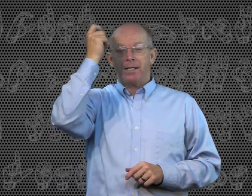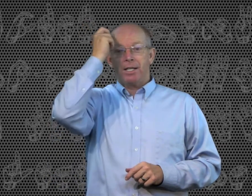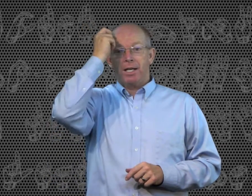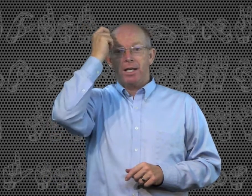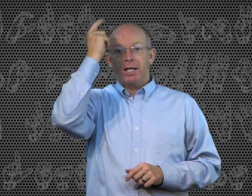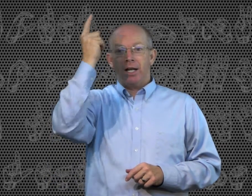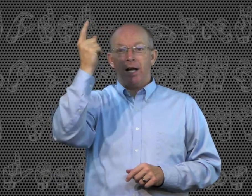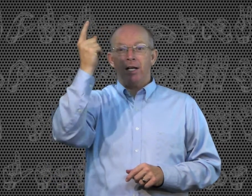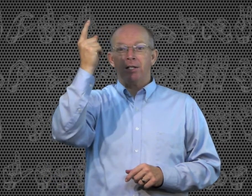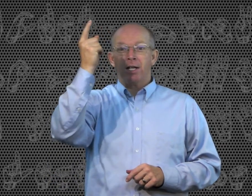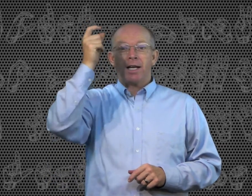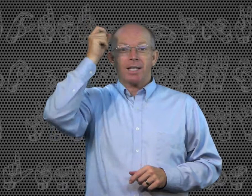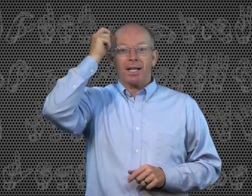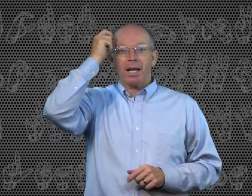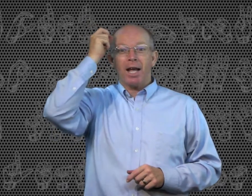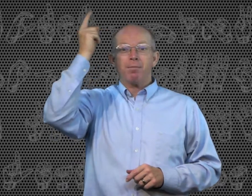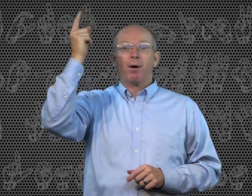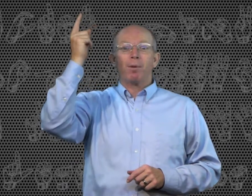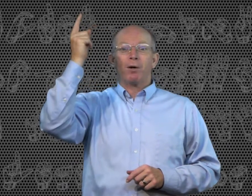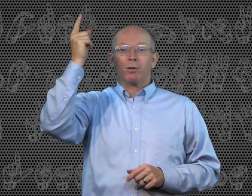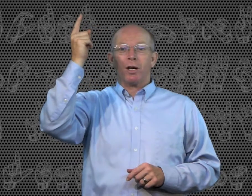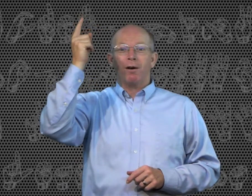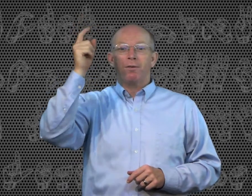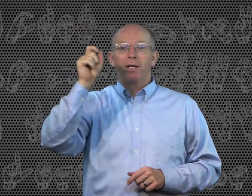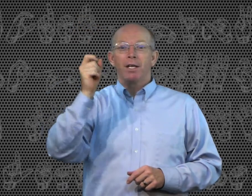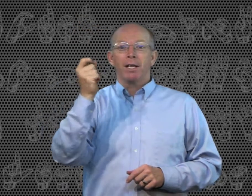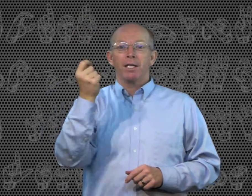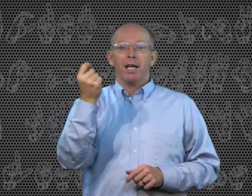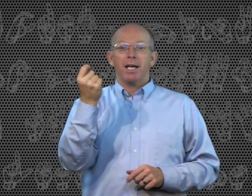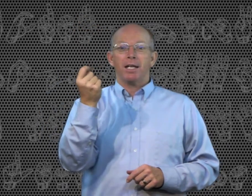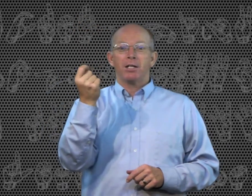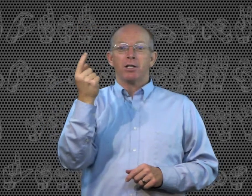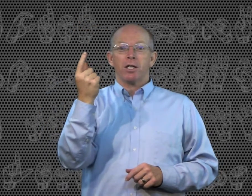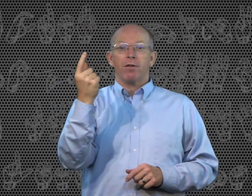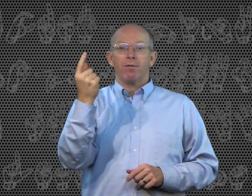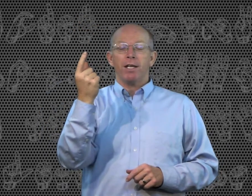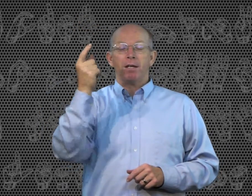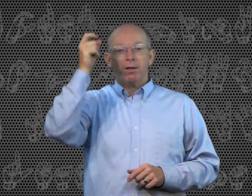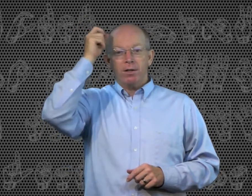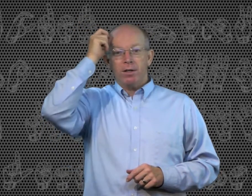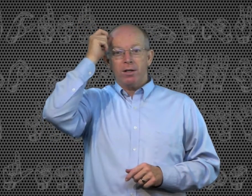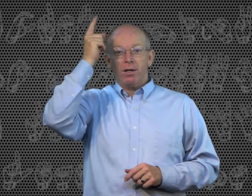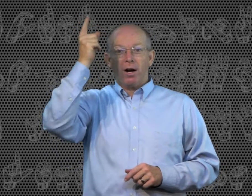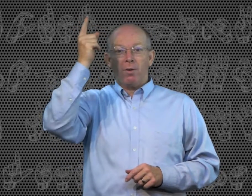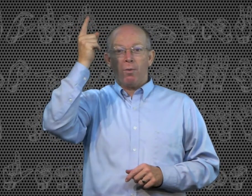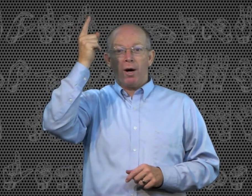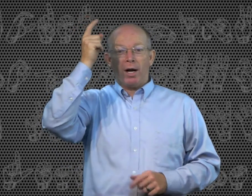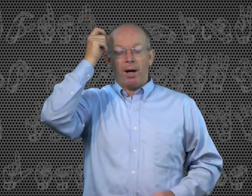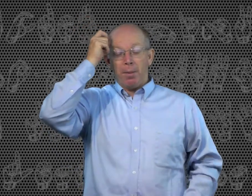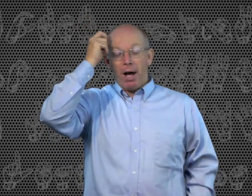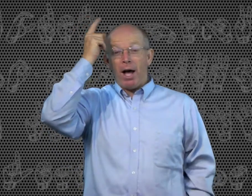It is like the light bulb goes off. You take and flick your 1 up.